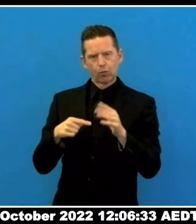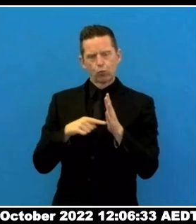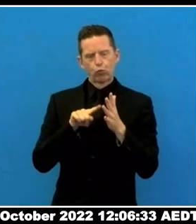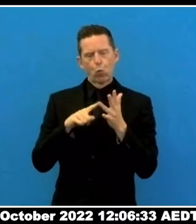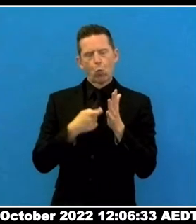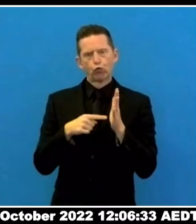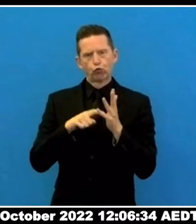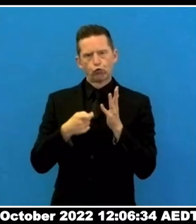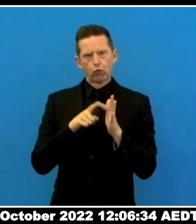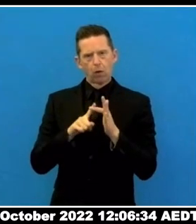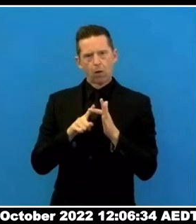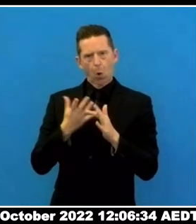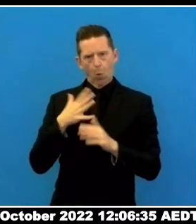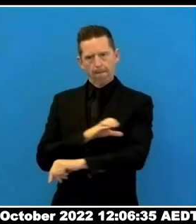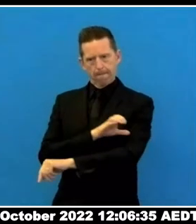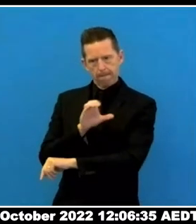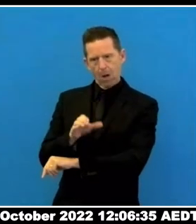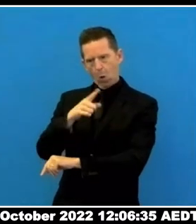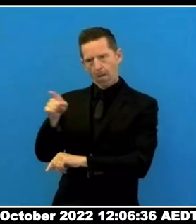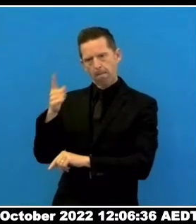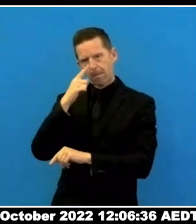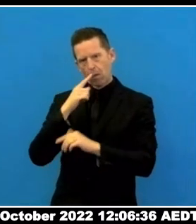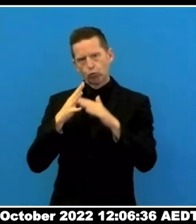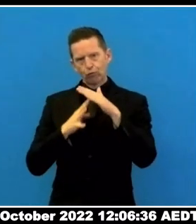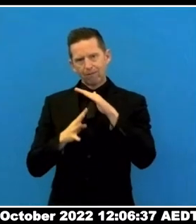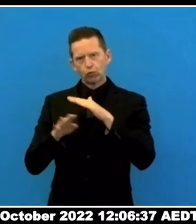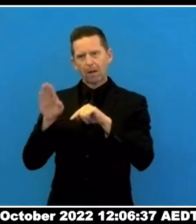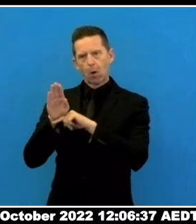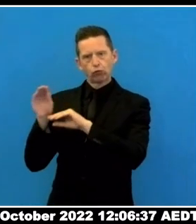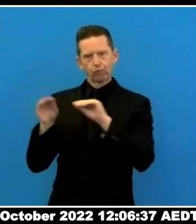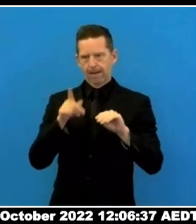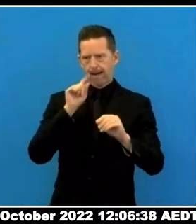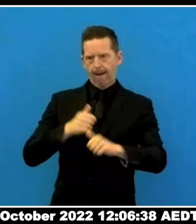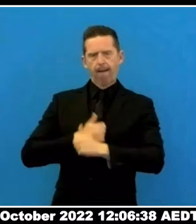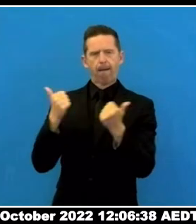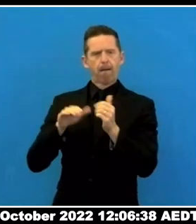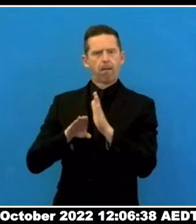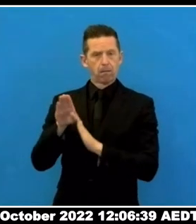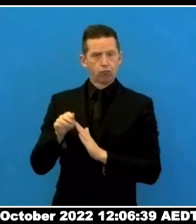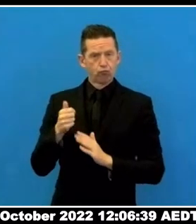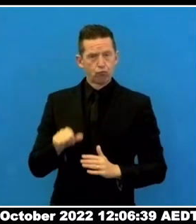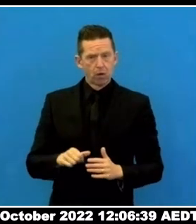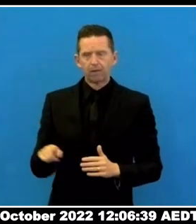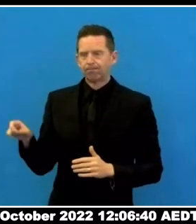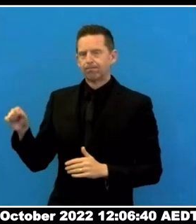people from refugee backgrounds to thrive. So, Foundation House, though, operates across Victoria.